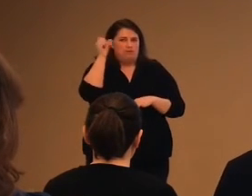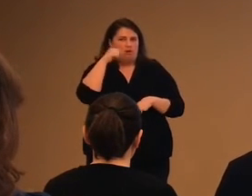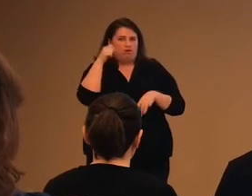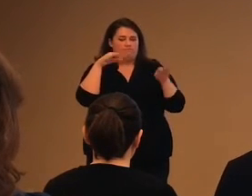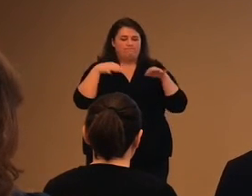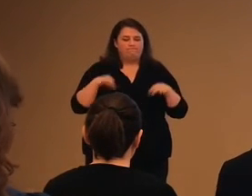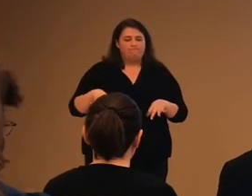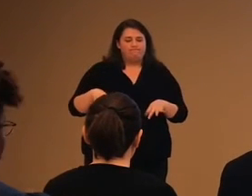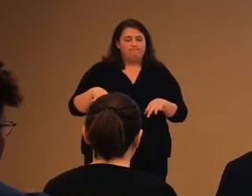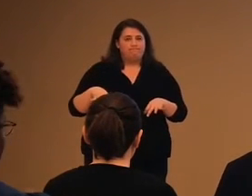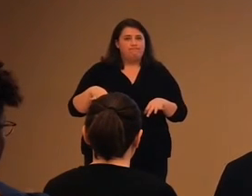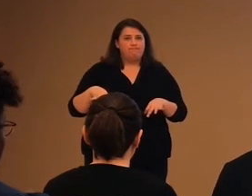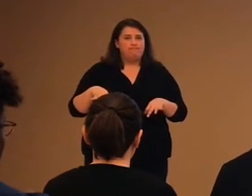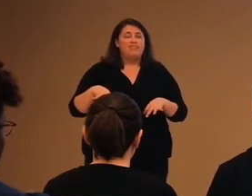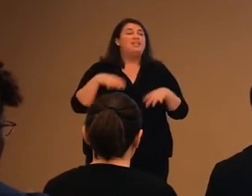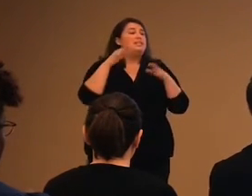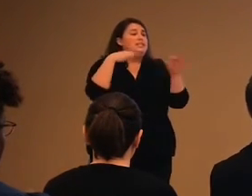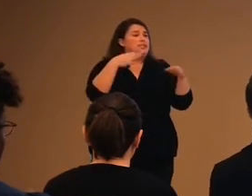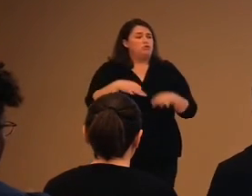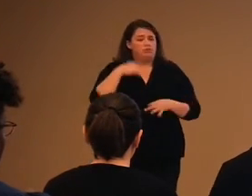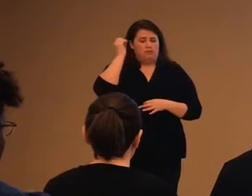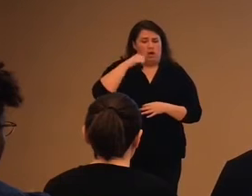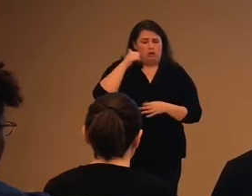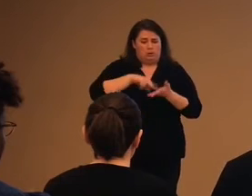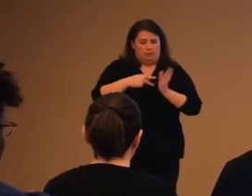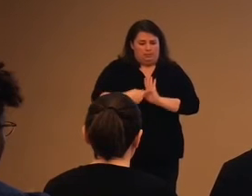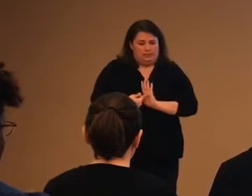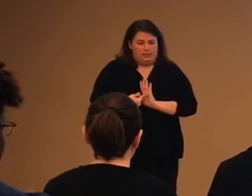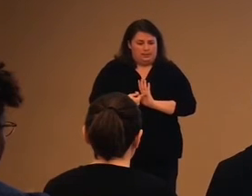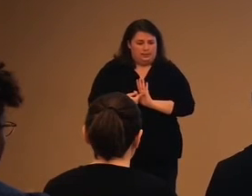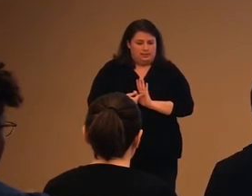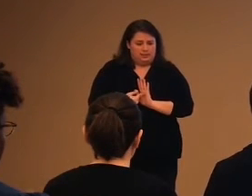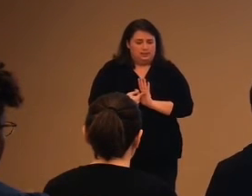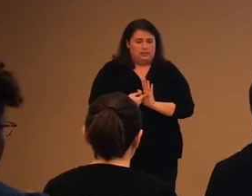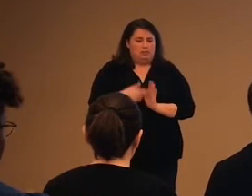Now to the scripted audio is we had we have about six staff